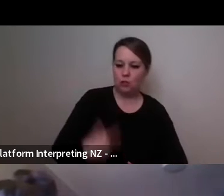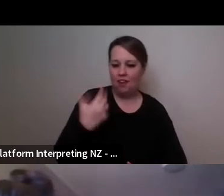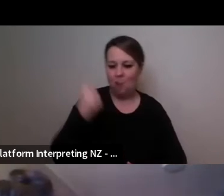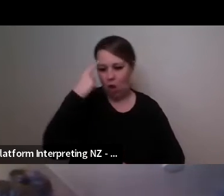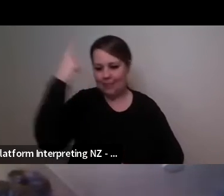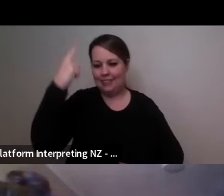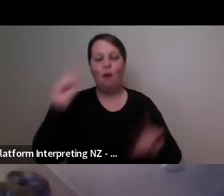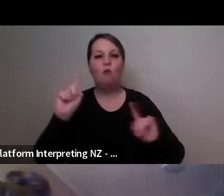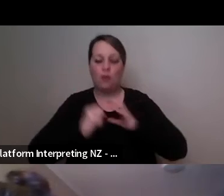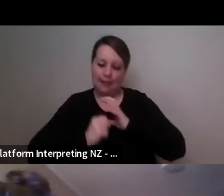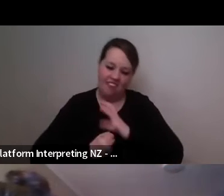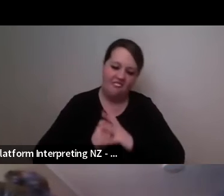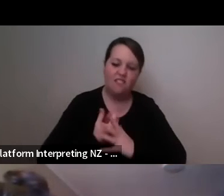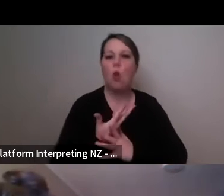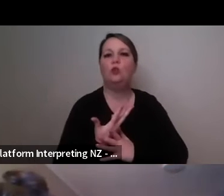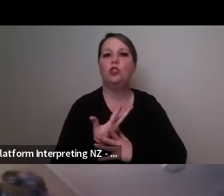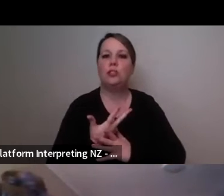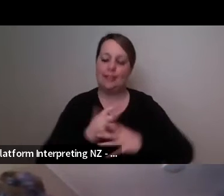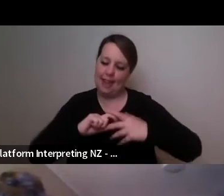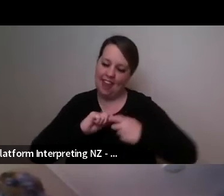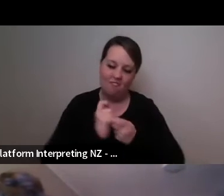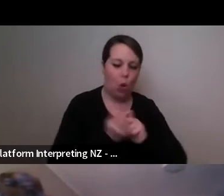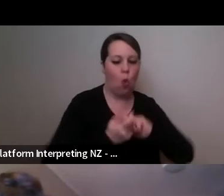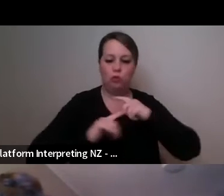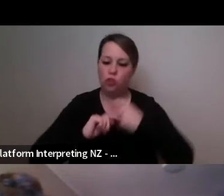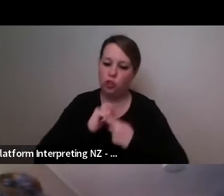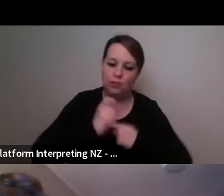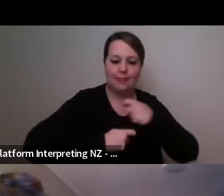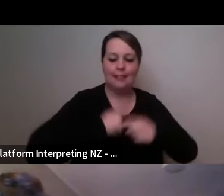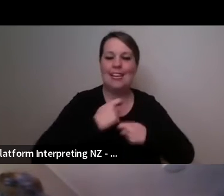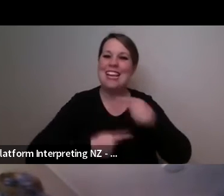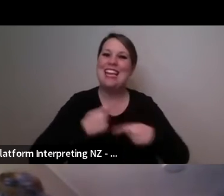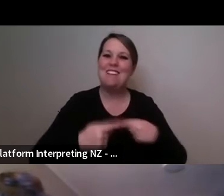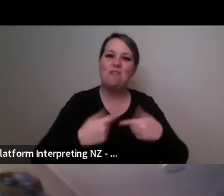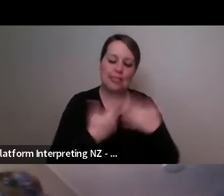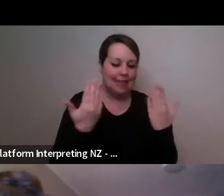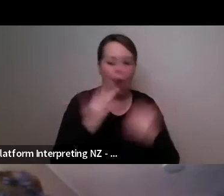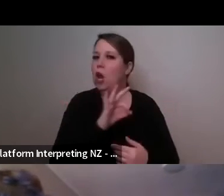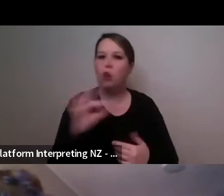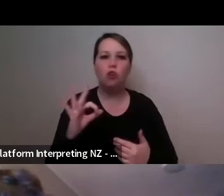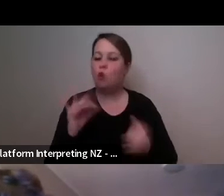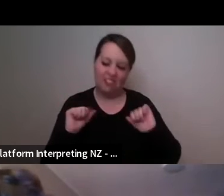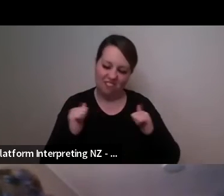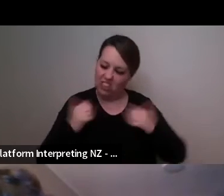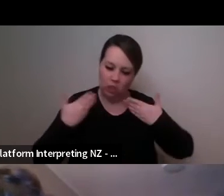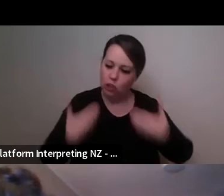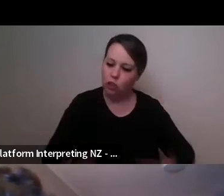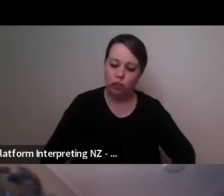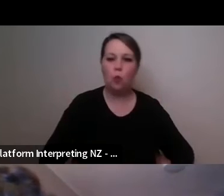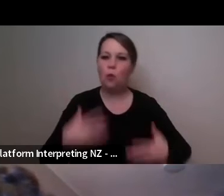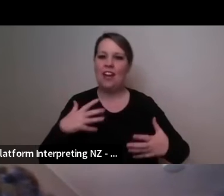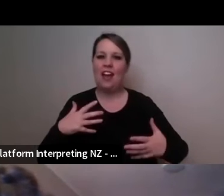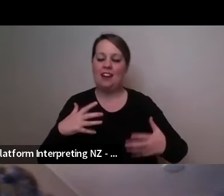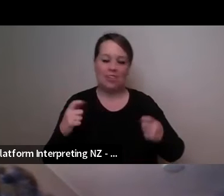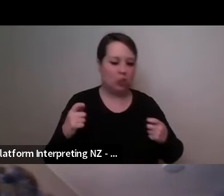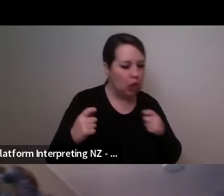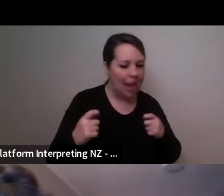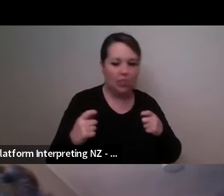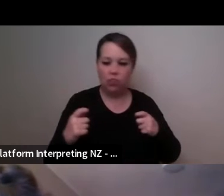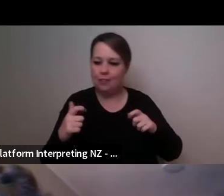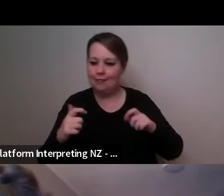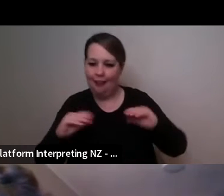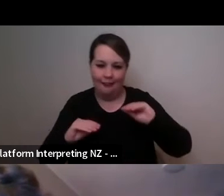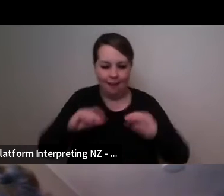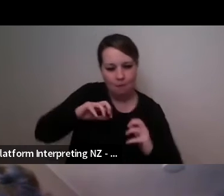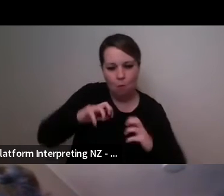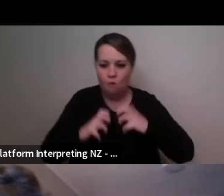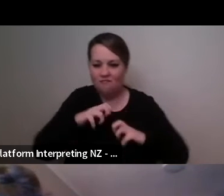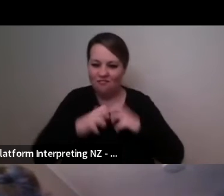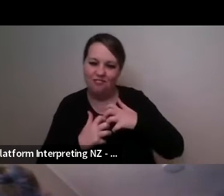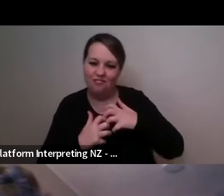so we are evolving, every day adjusting, adapting in our bodies you know maybe one day we've got to